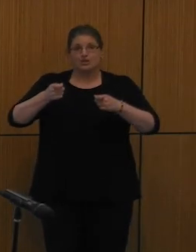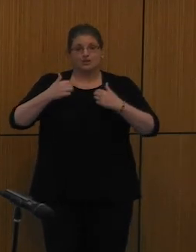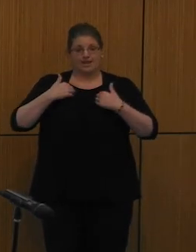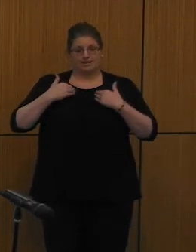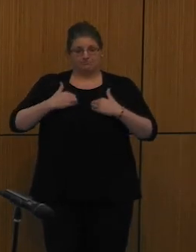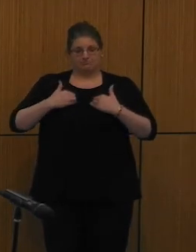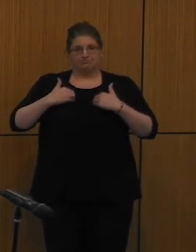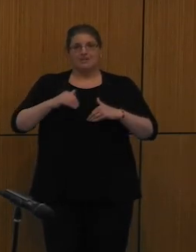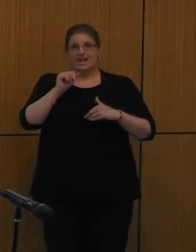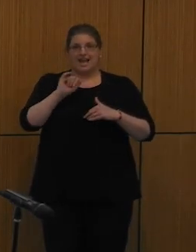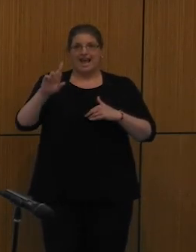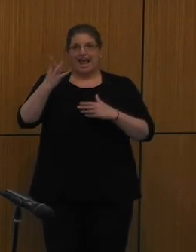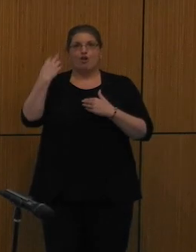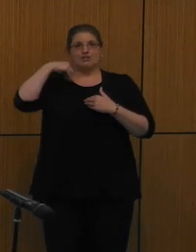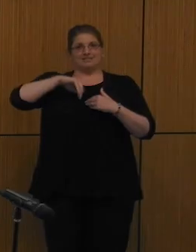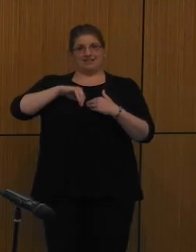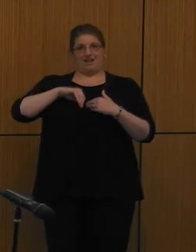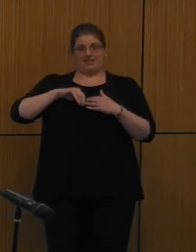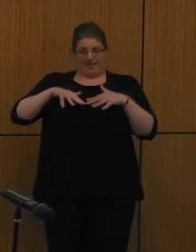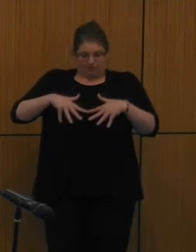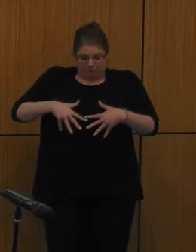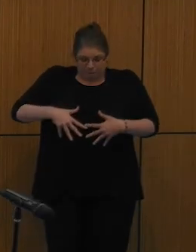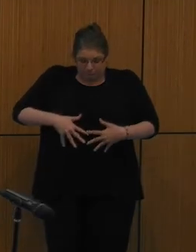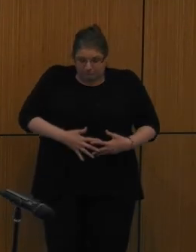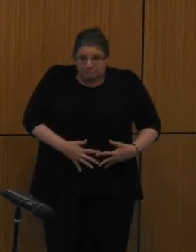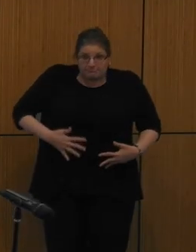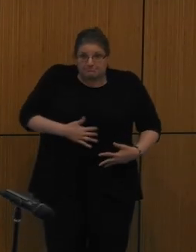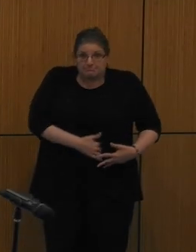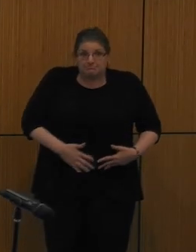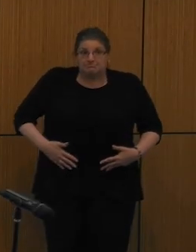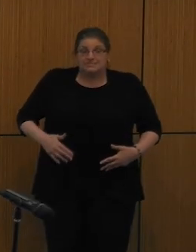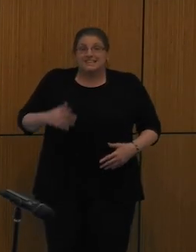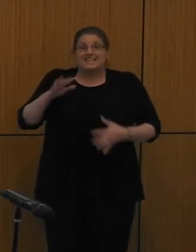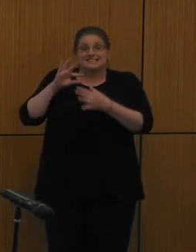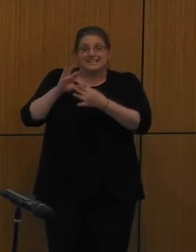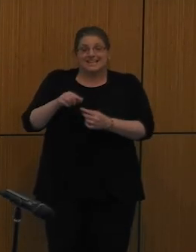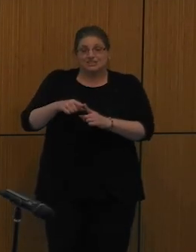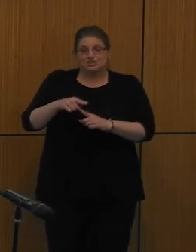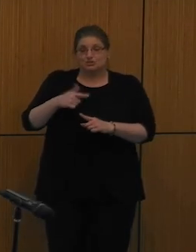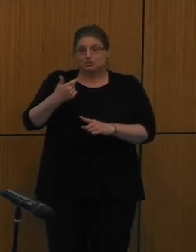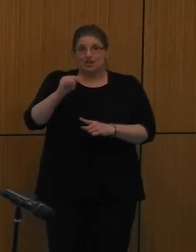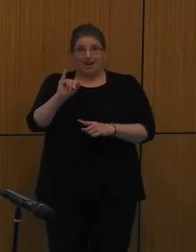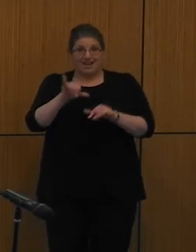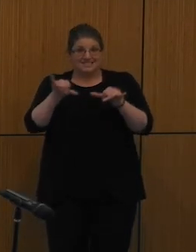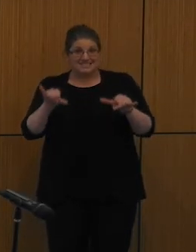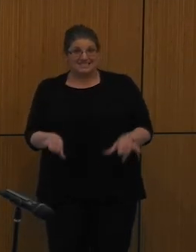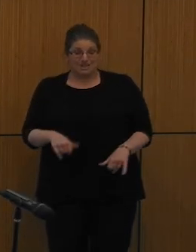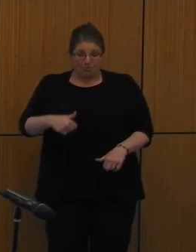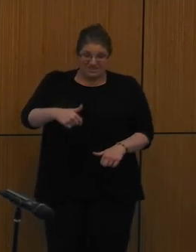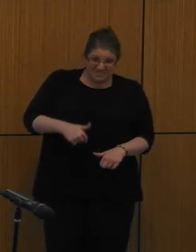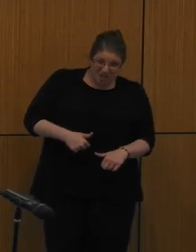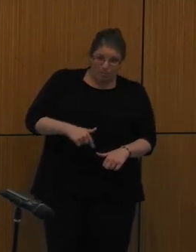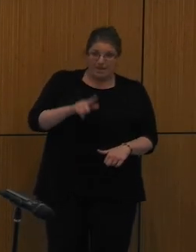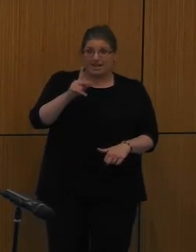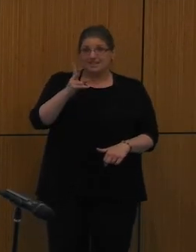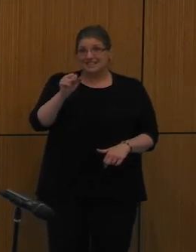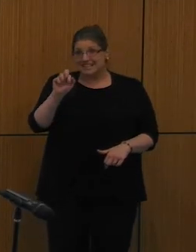once it works its way down into the abdomen, you can see it's connected to the gastrointestinal system. So the stomach, the liver, the intestines and so on. So because again, it's